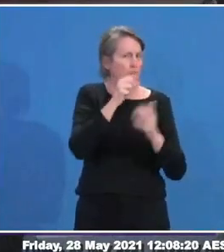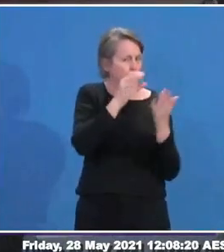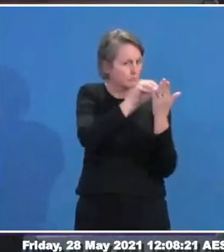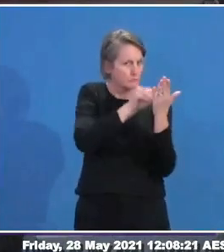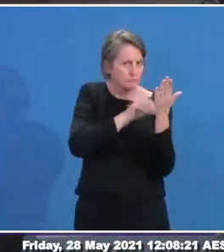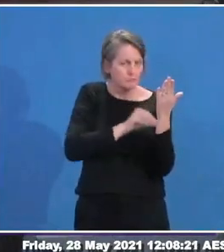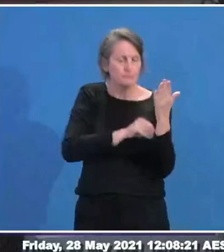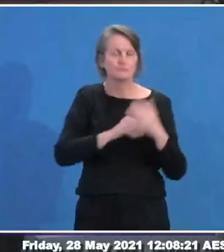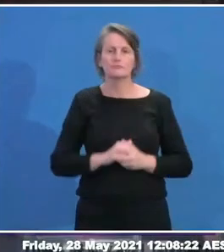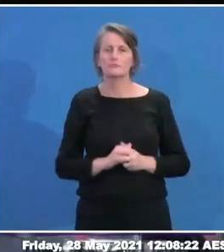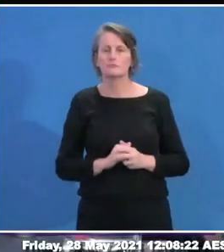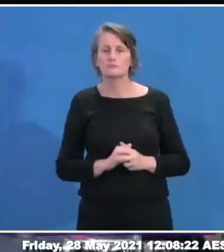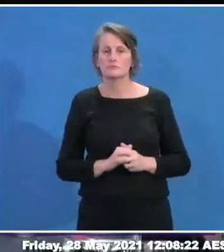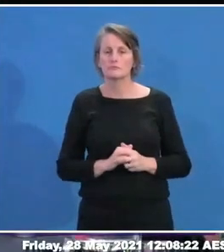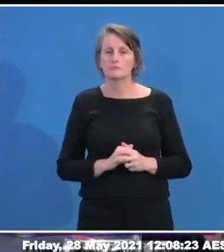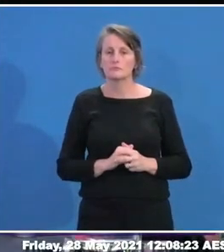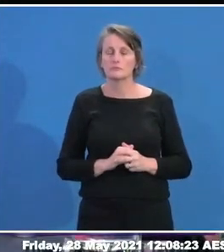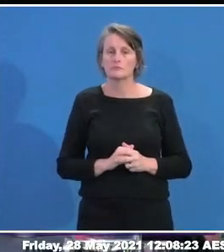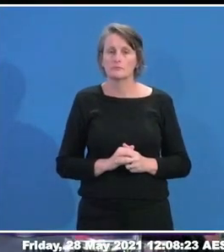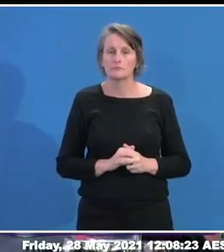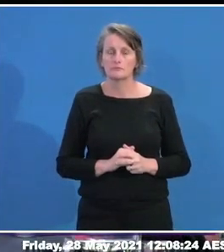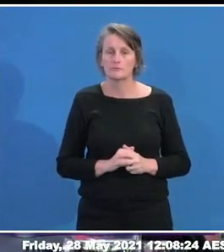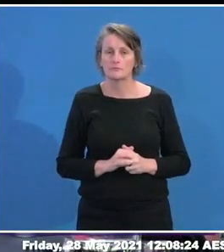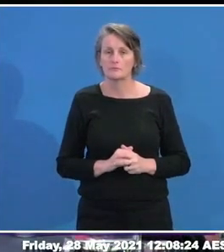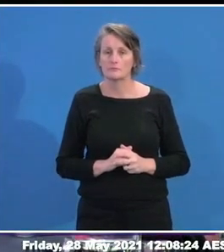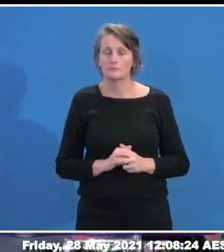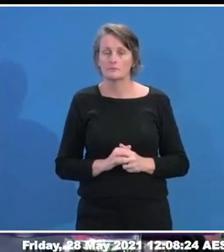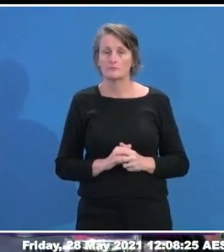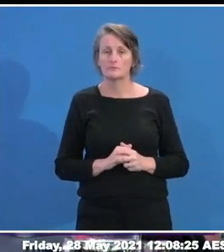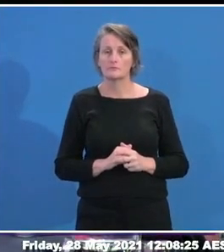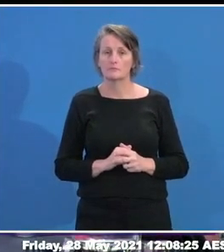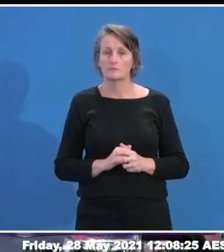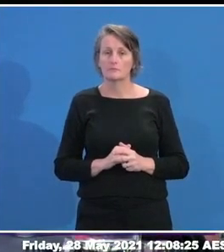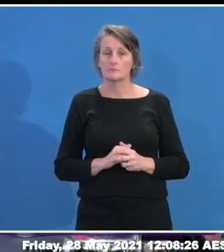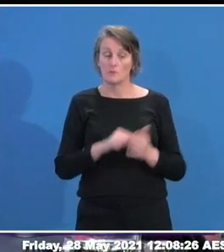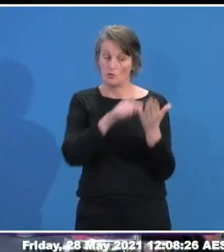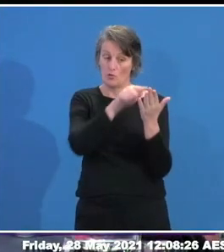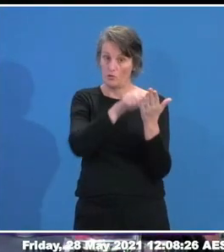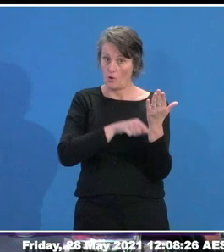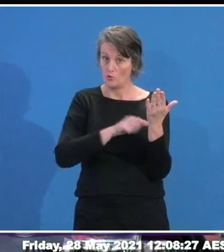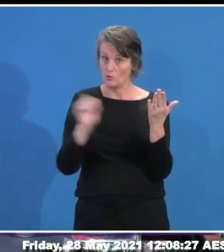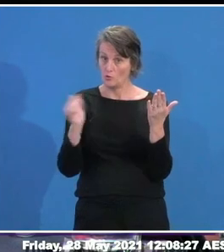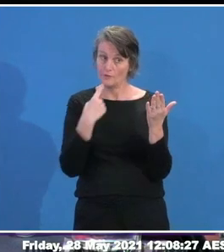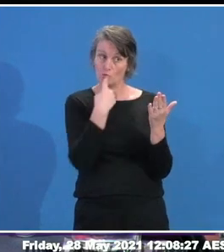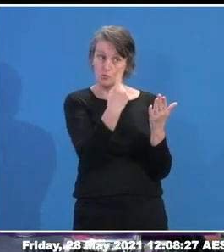Were those matters the subject of your communications with the Chair? Yes.